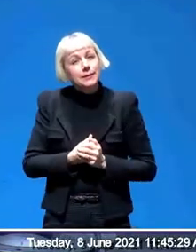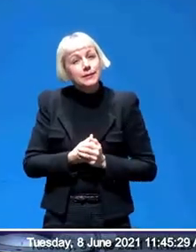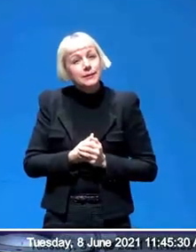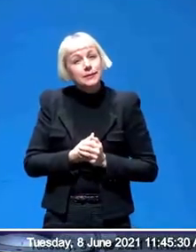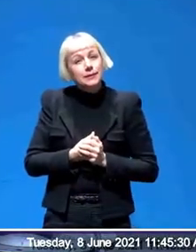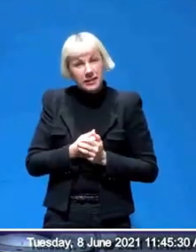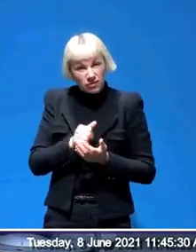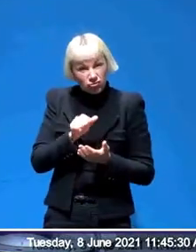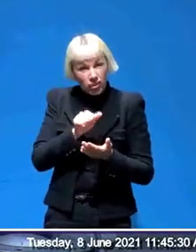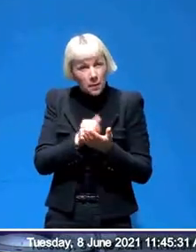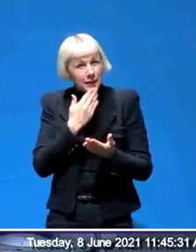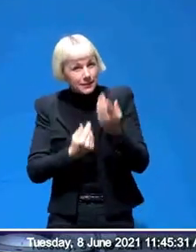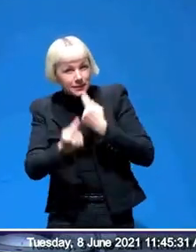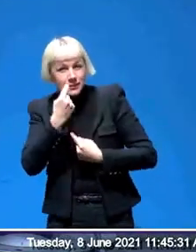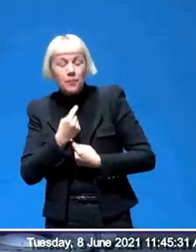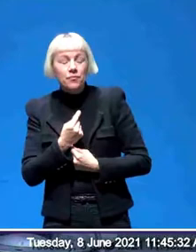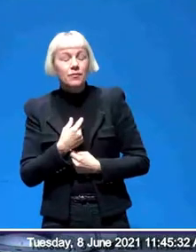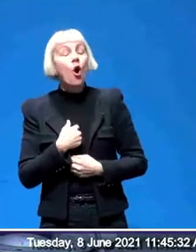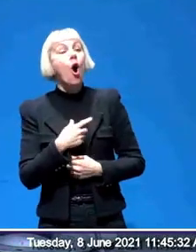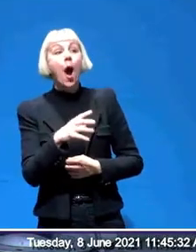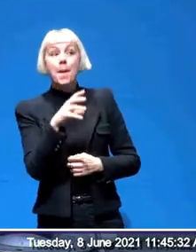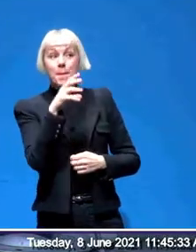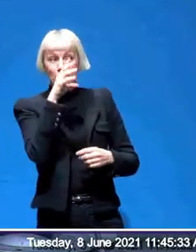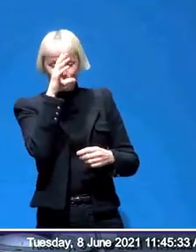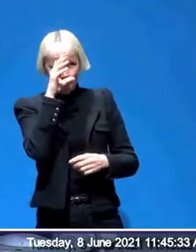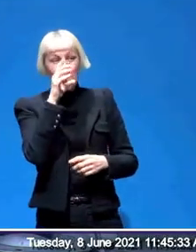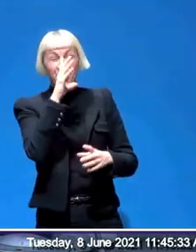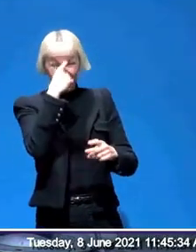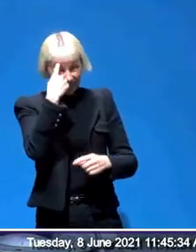No, that's okay. I believe it's a specialist service for people with disability.